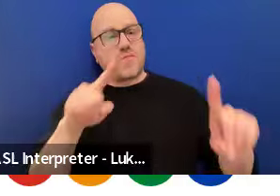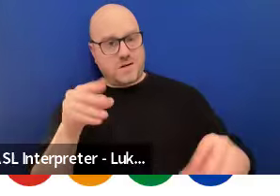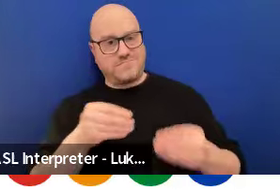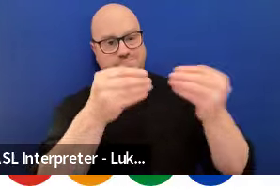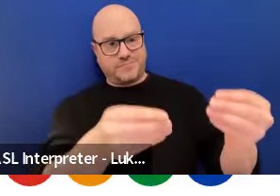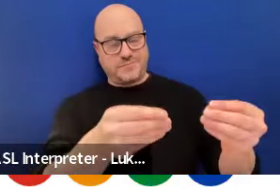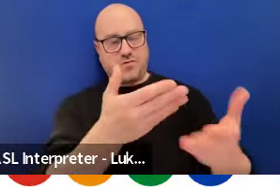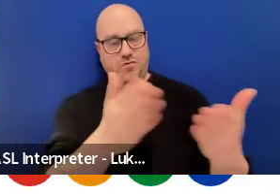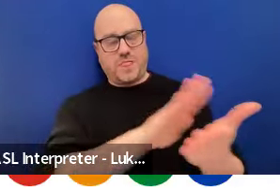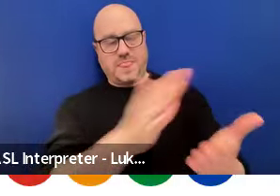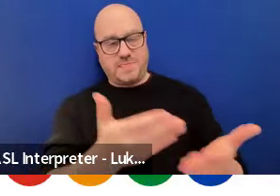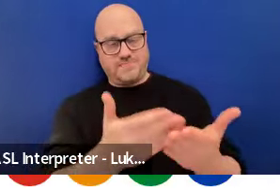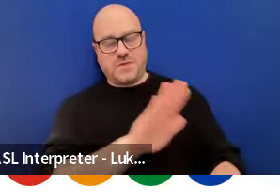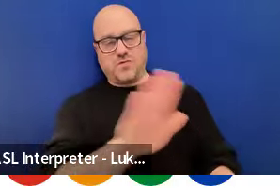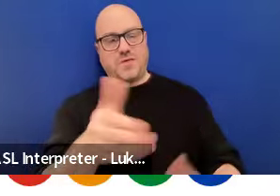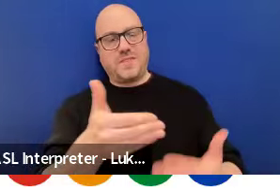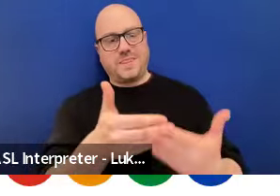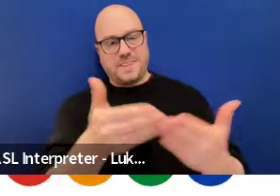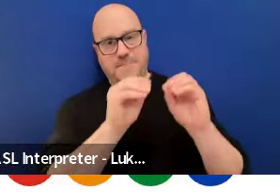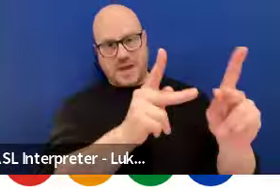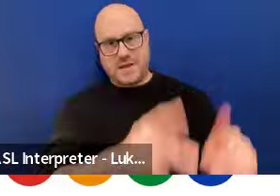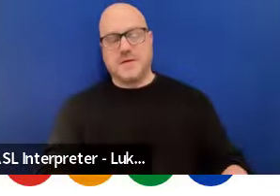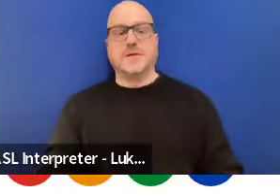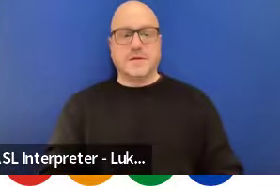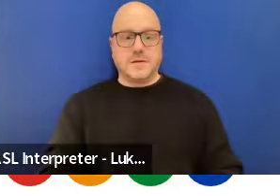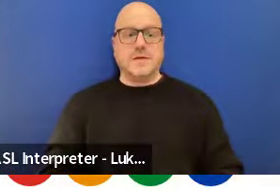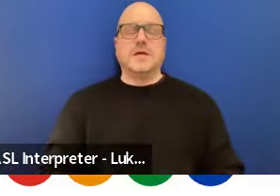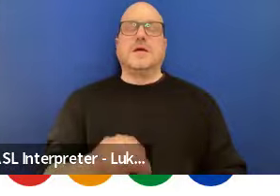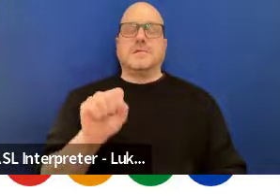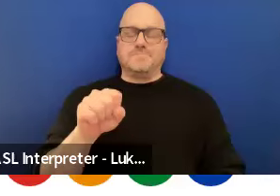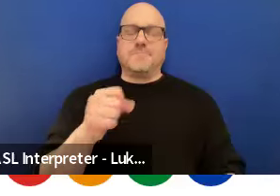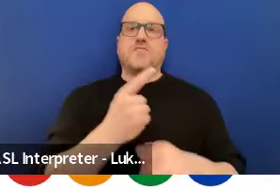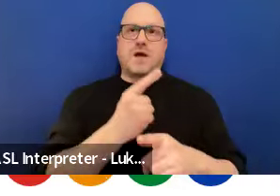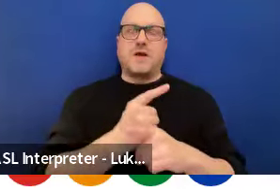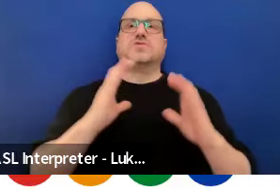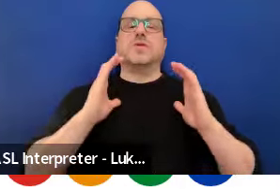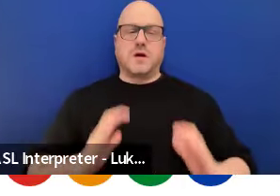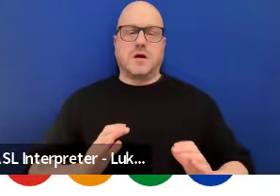I'M HAPPY TO HEAR THE LOST-AND- FOUND GOT YOU BACK YOUR ITEMS. THE RIDE FLEX AND THE CUSTOMER